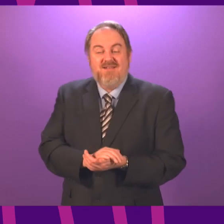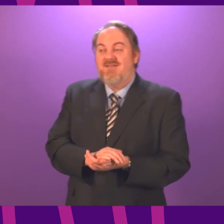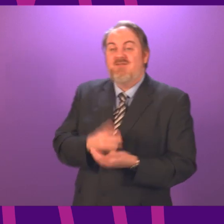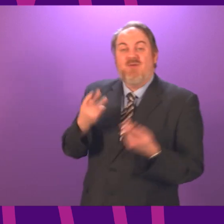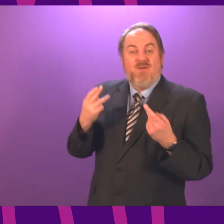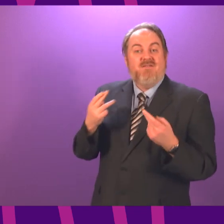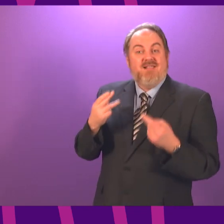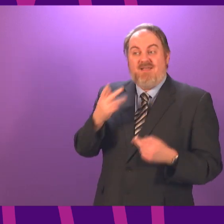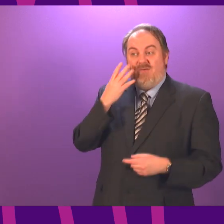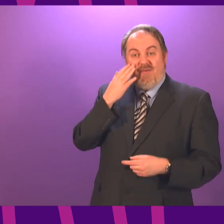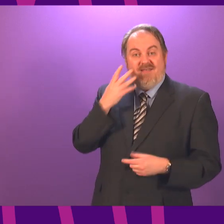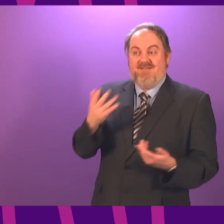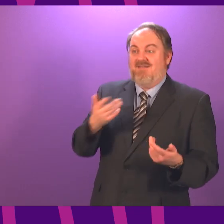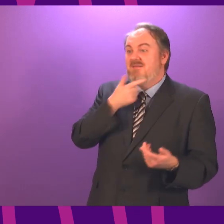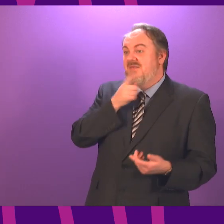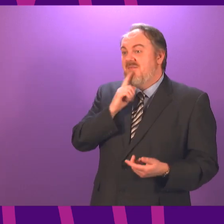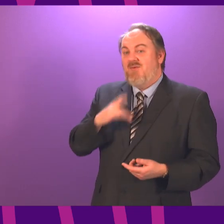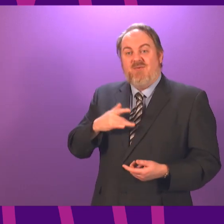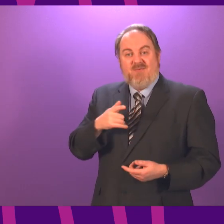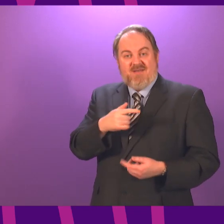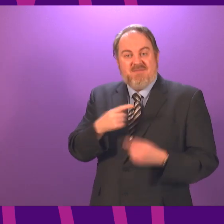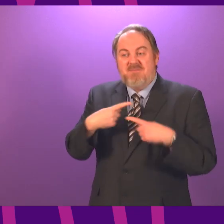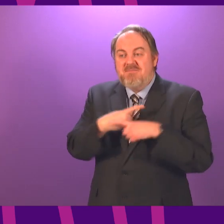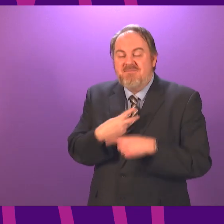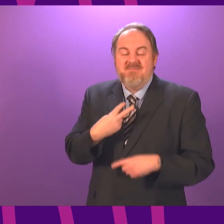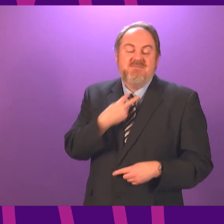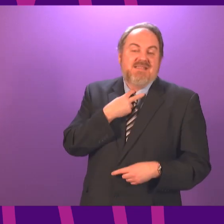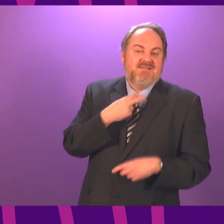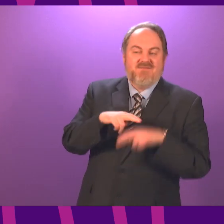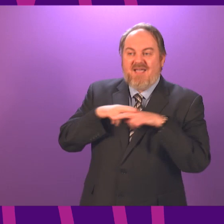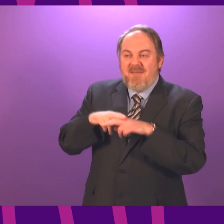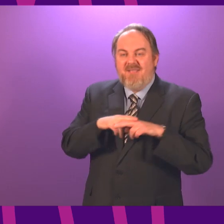within Scotland, so that loved ones who live in different parts of the country can get together again. We all want that.